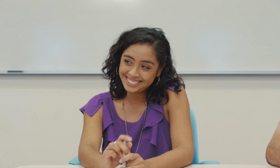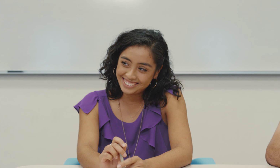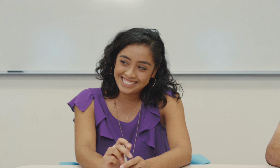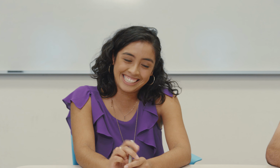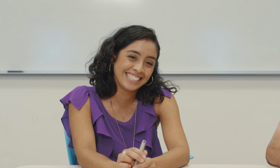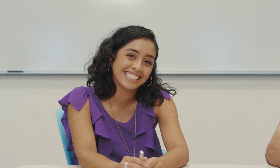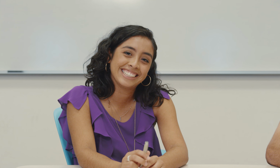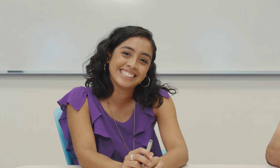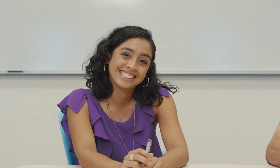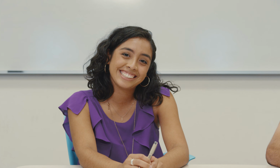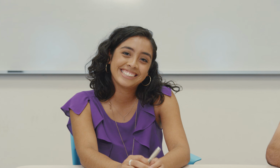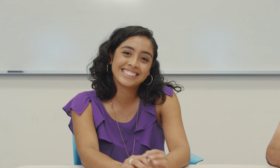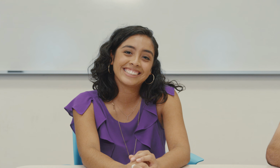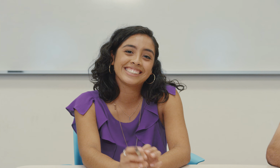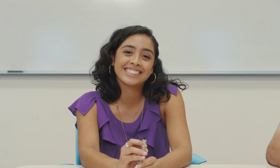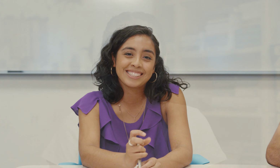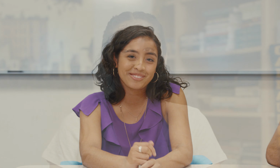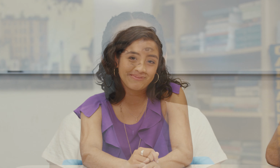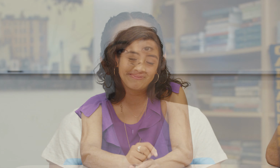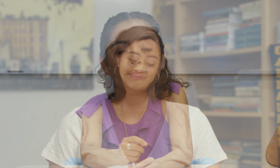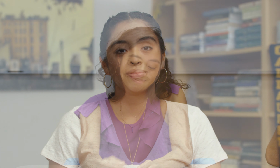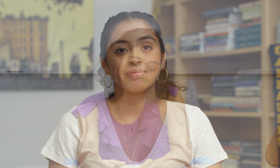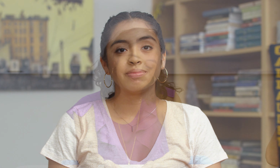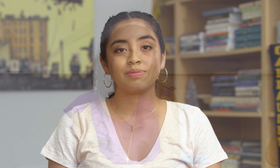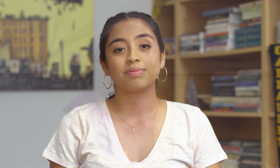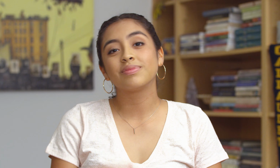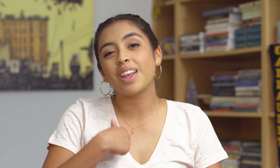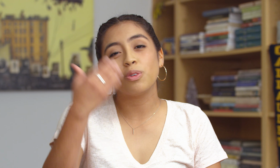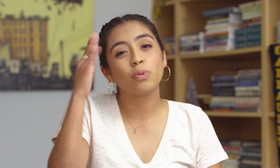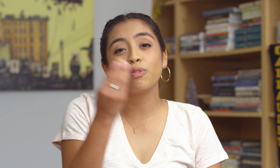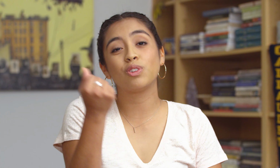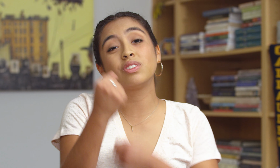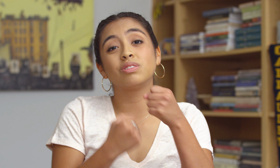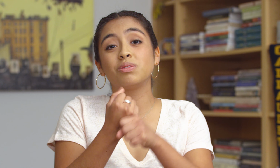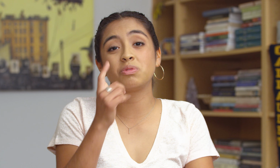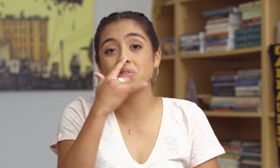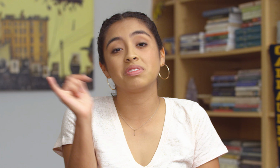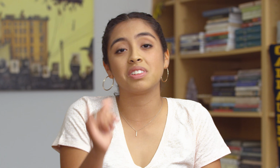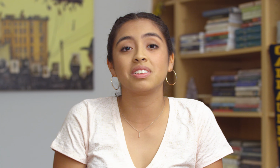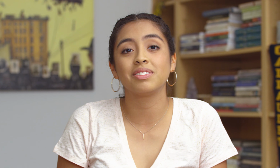Looking back, I do know one thing's for sure. I don't know what the next few years will look like.